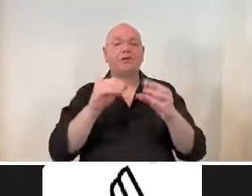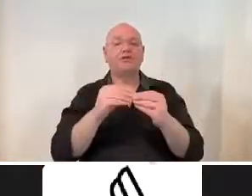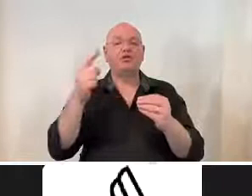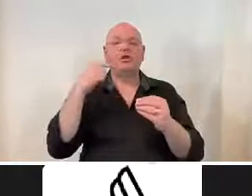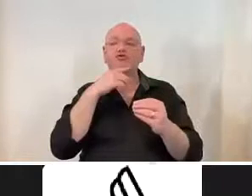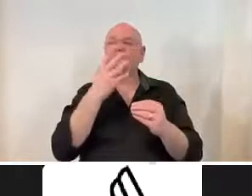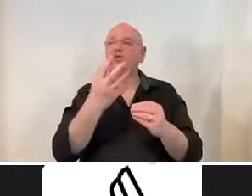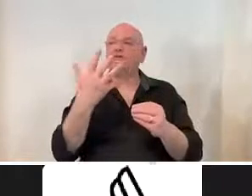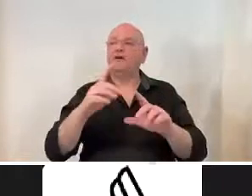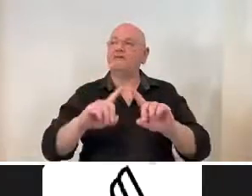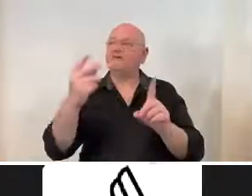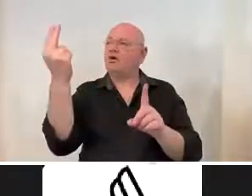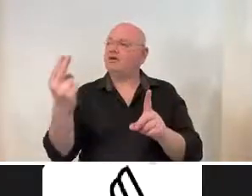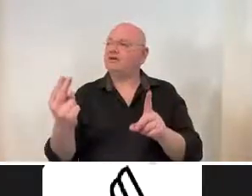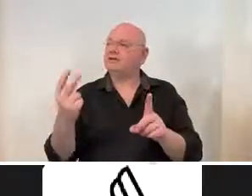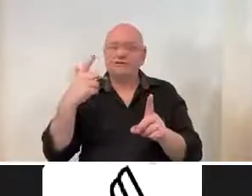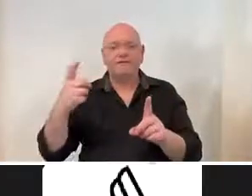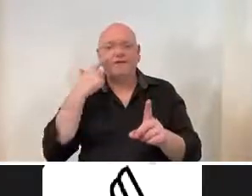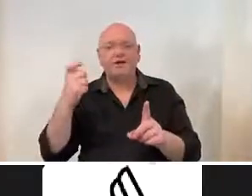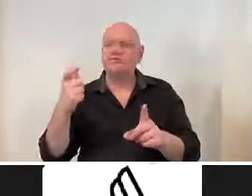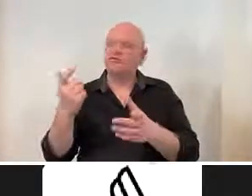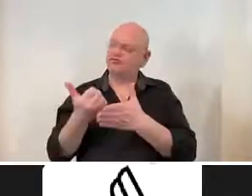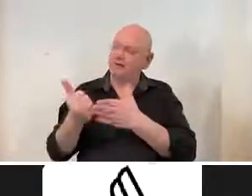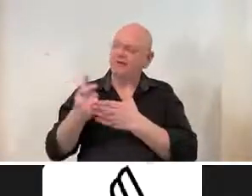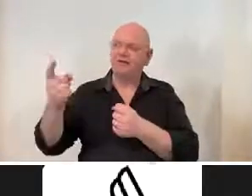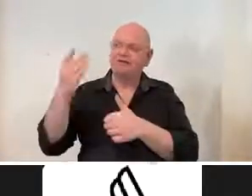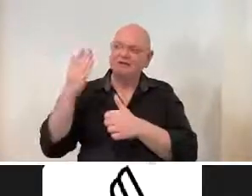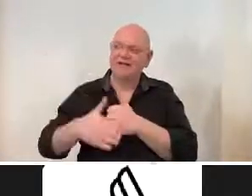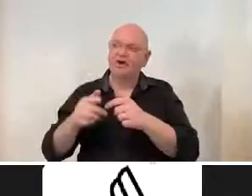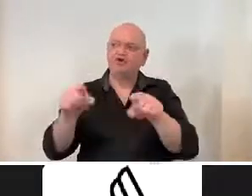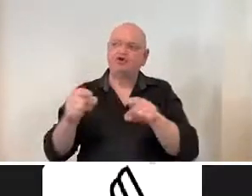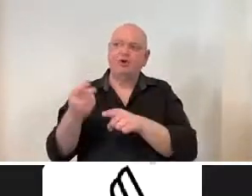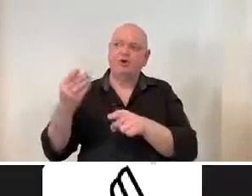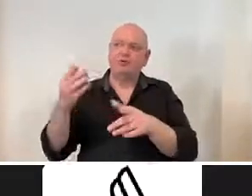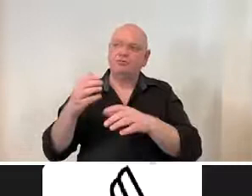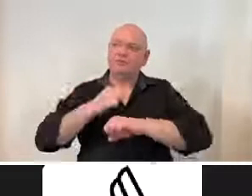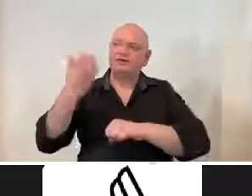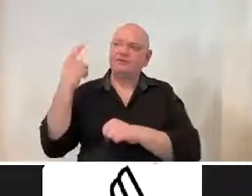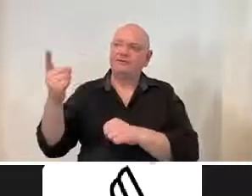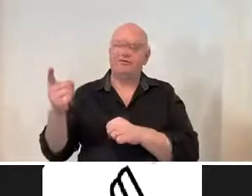of the turner gallery. Market adoption since 2021, basically a year ago today.